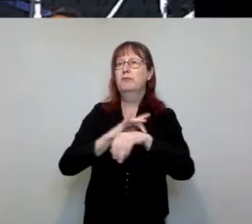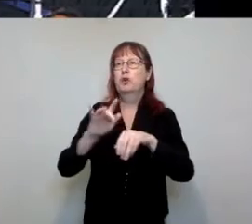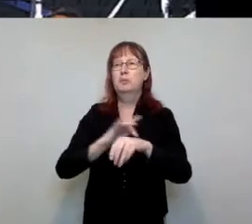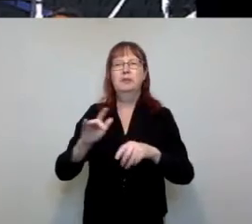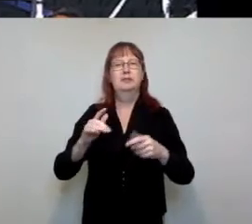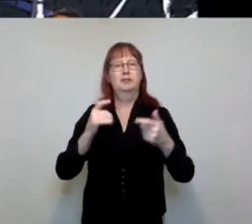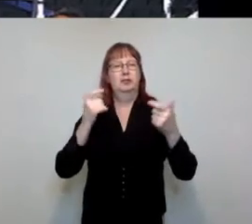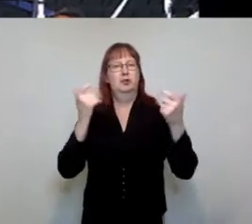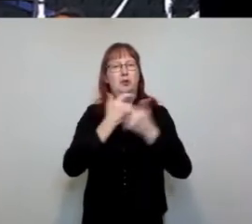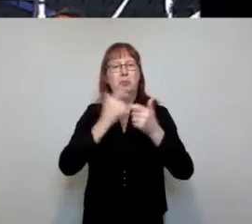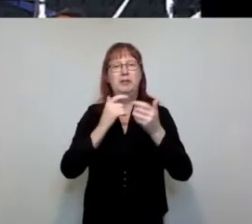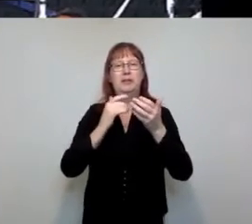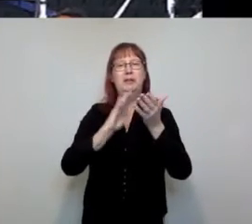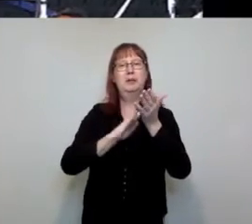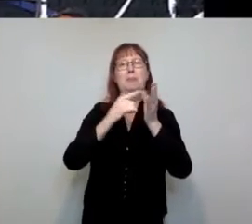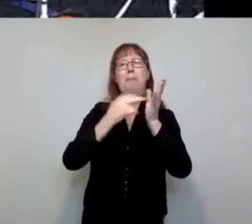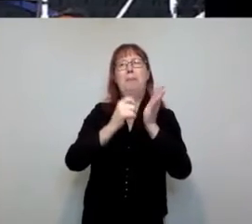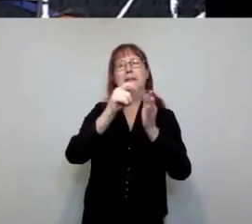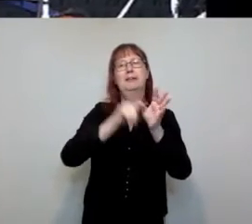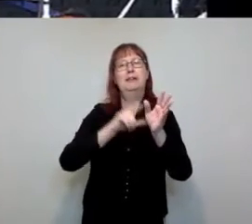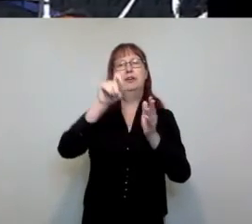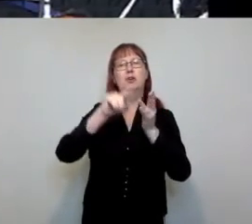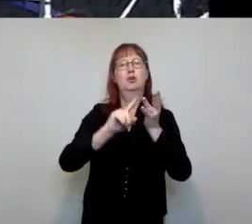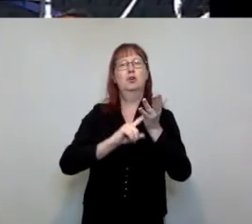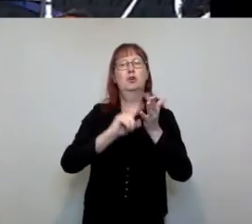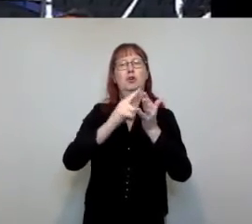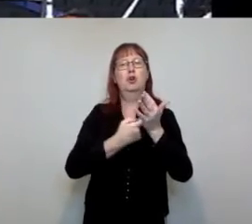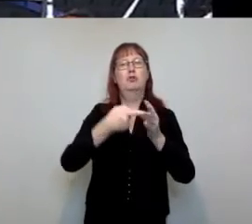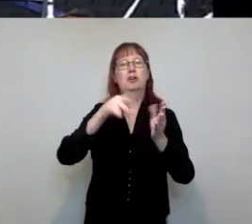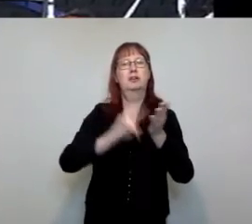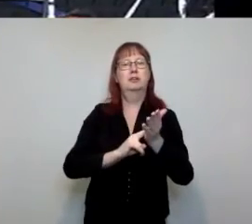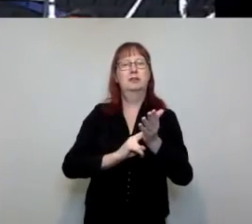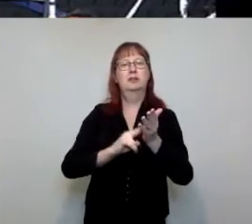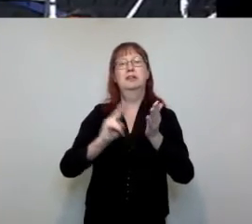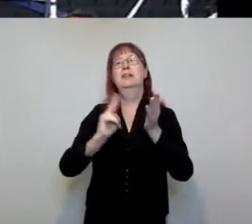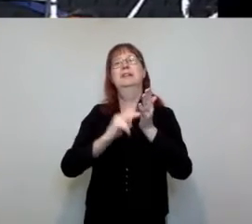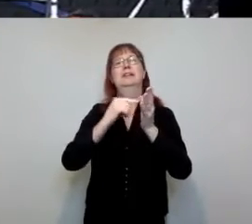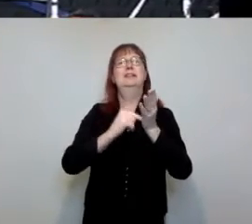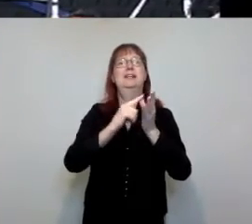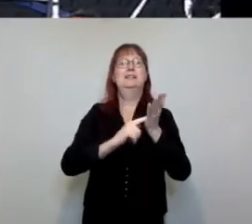new and emerging performers. The cabaret line-up for the first year included